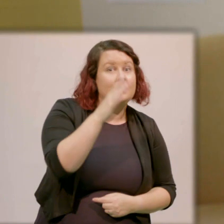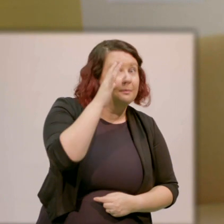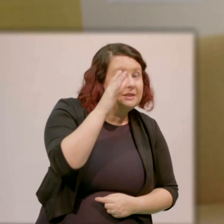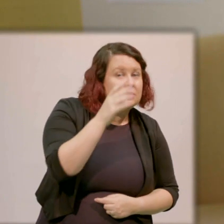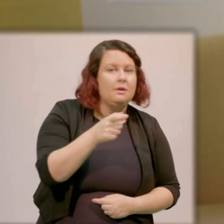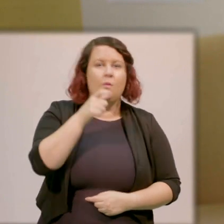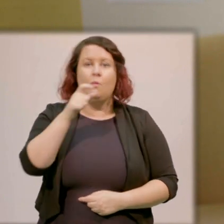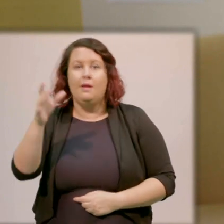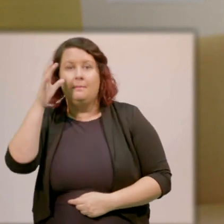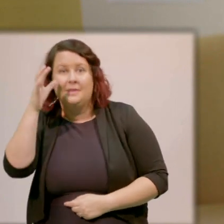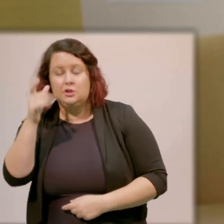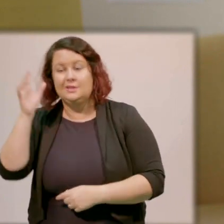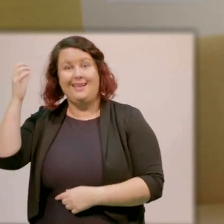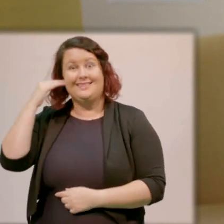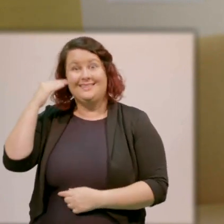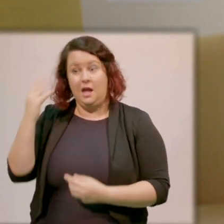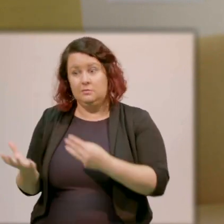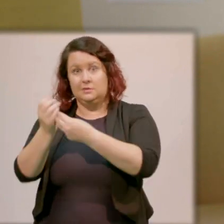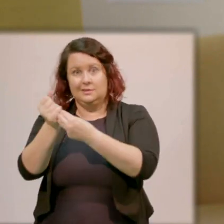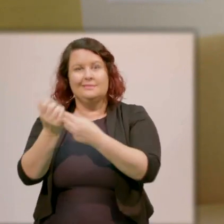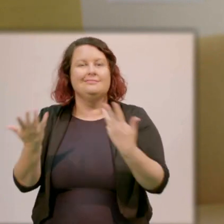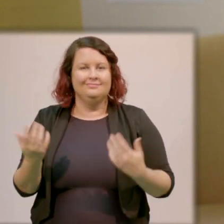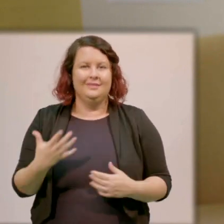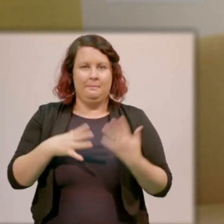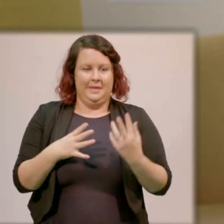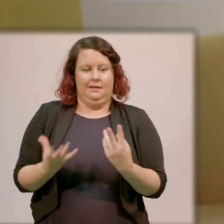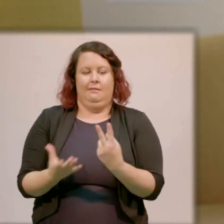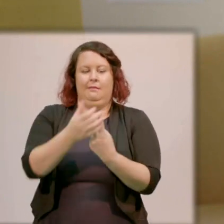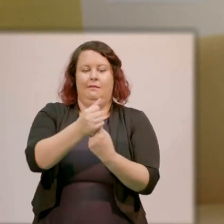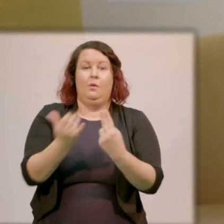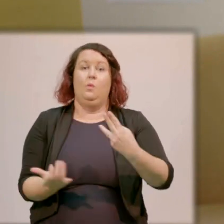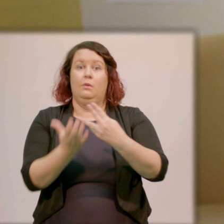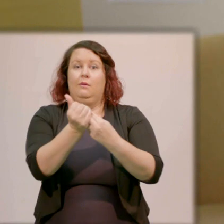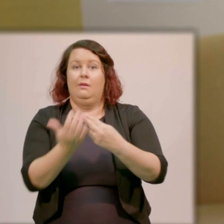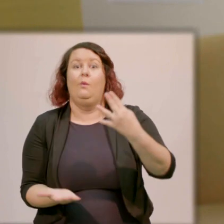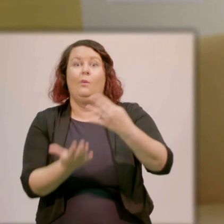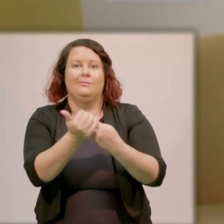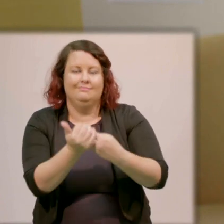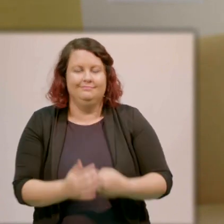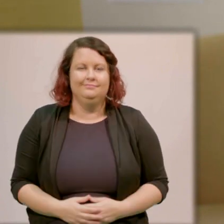A multimodal text is created when we combine two or more modes or ways of communicating.